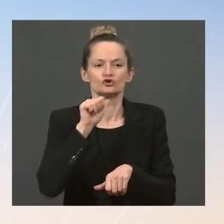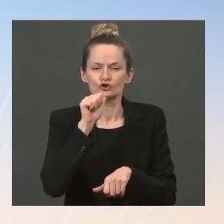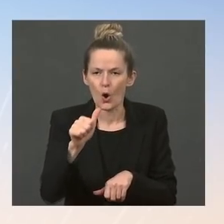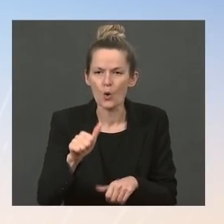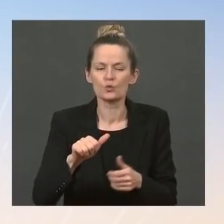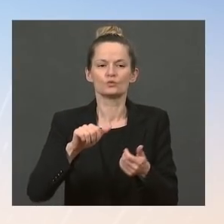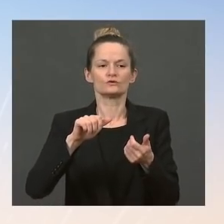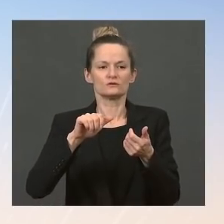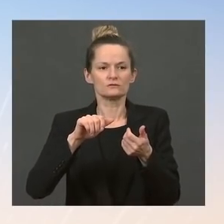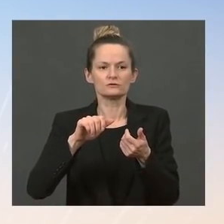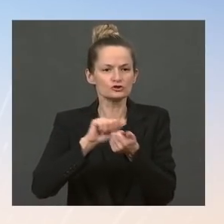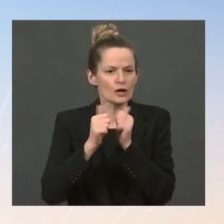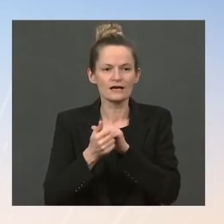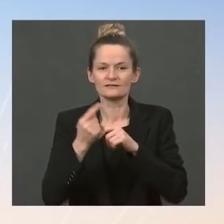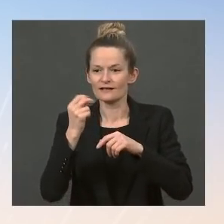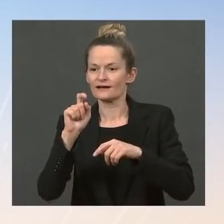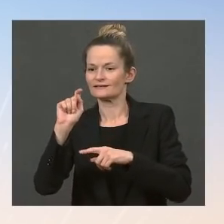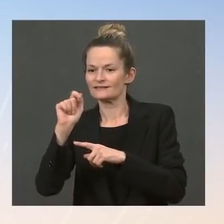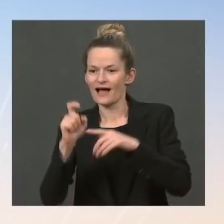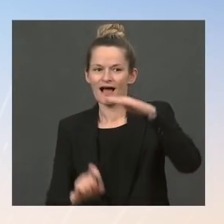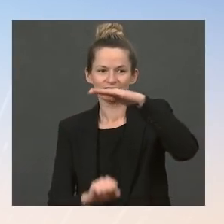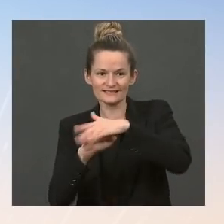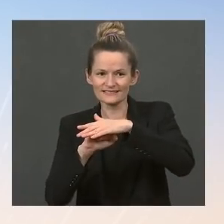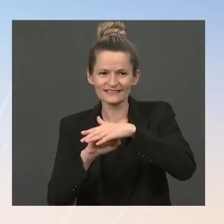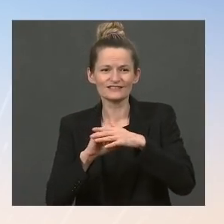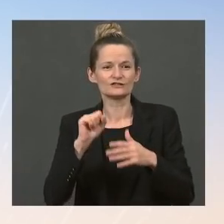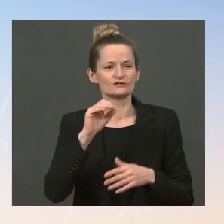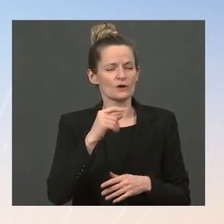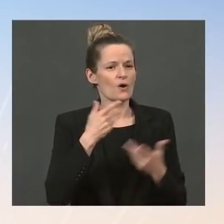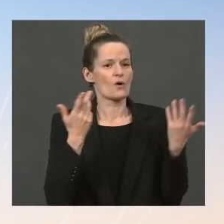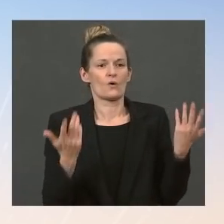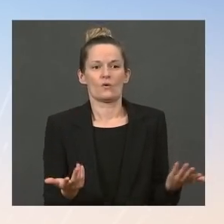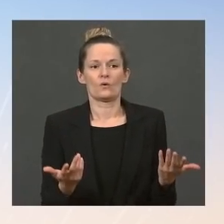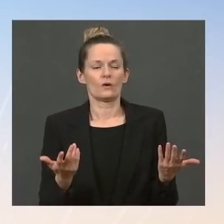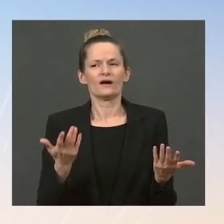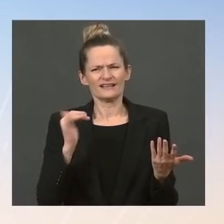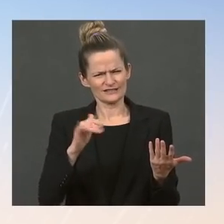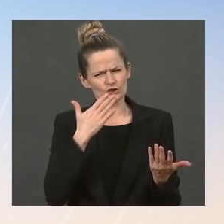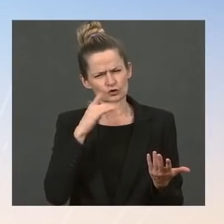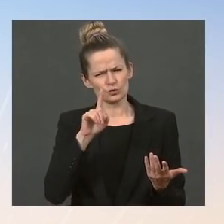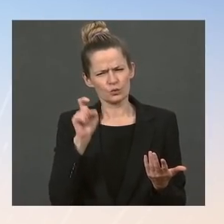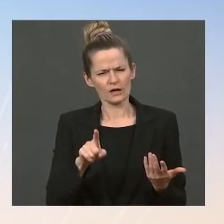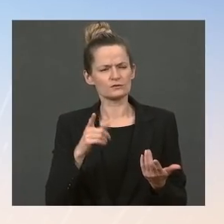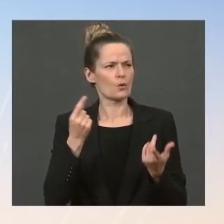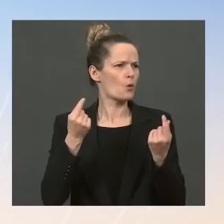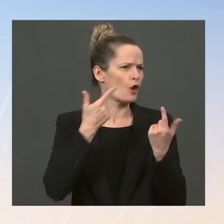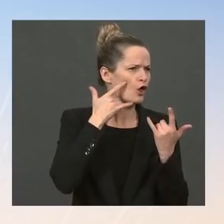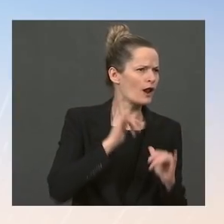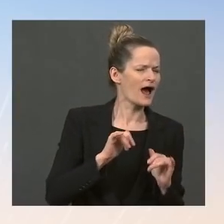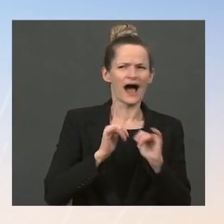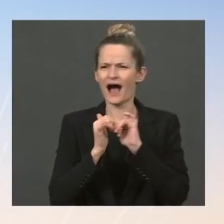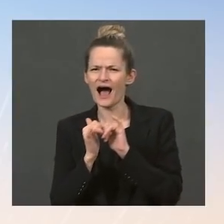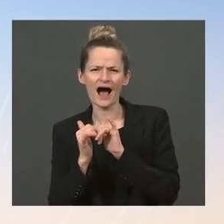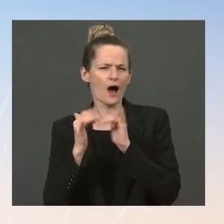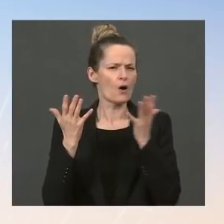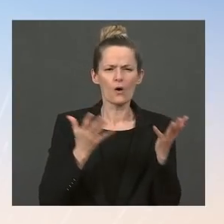Yes, I know you all have good questions about the vehicle and how it will move forward. All good questions we're working with Congress on. But our view is this should be bipartisan,